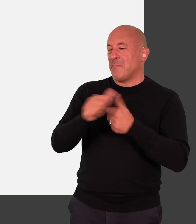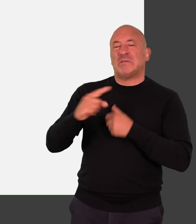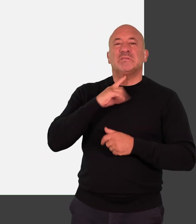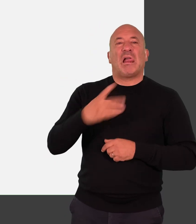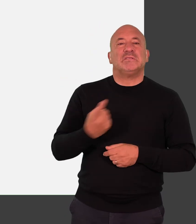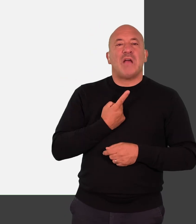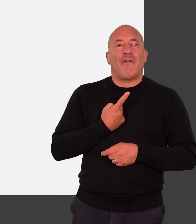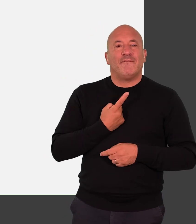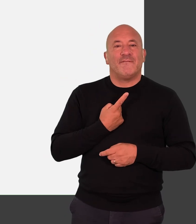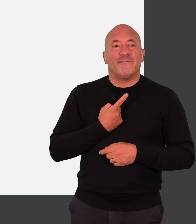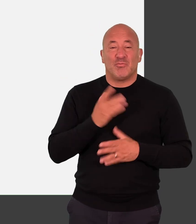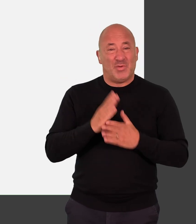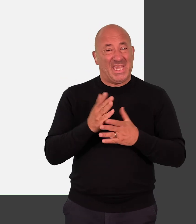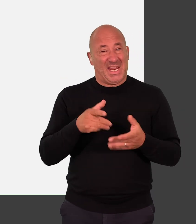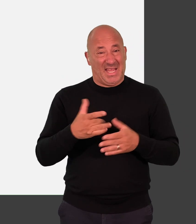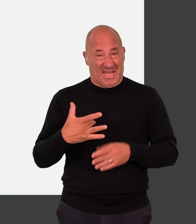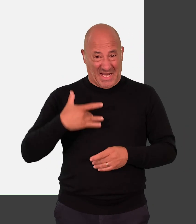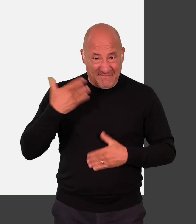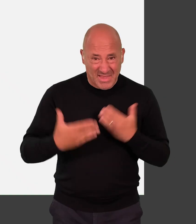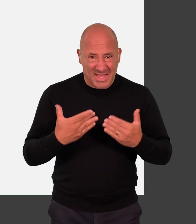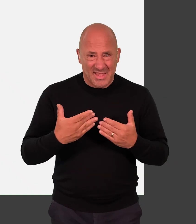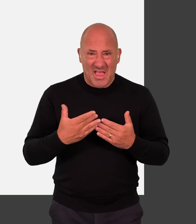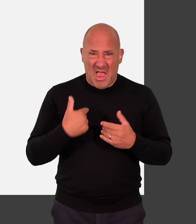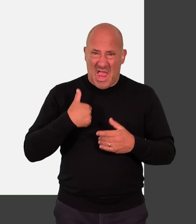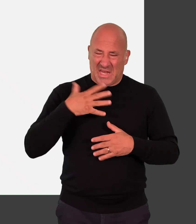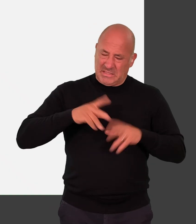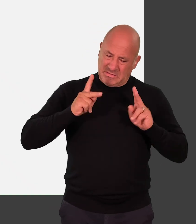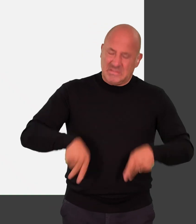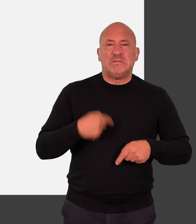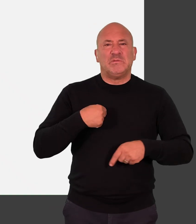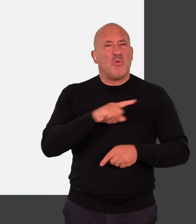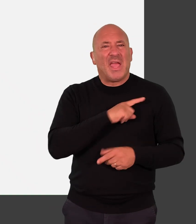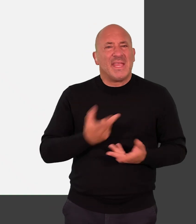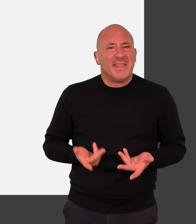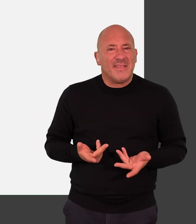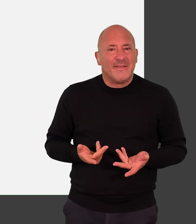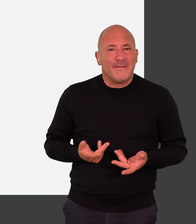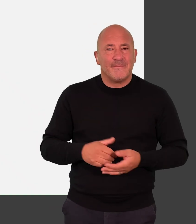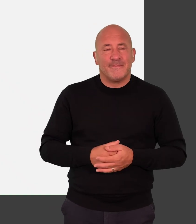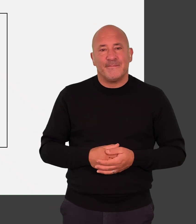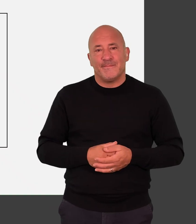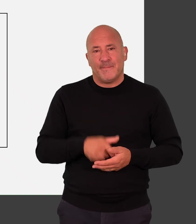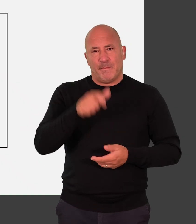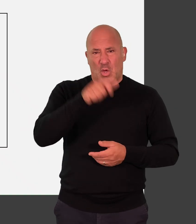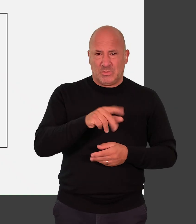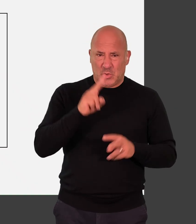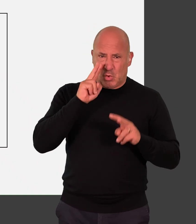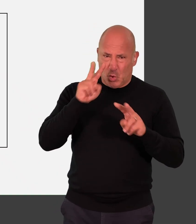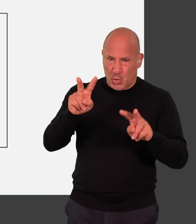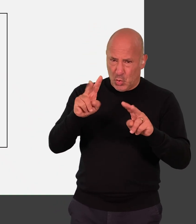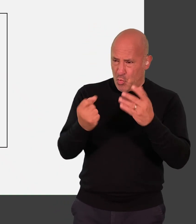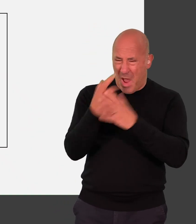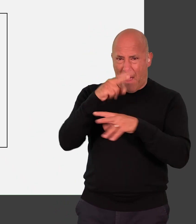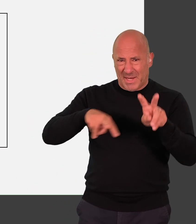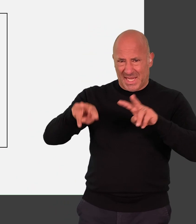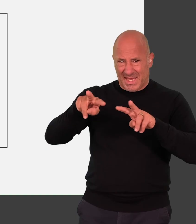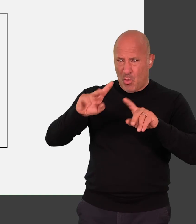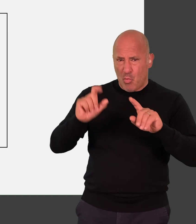it’s about living and why there is the need for the life to end. When someone looks at what’s happening or has happened